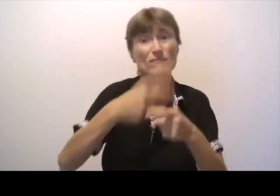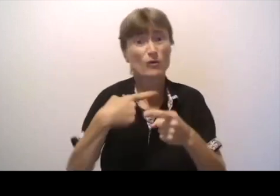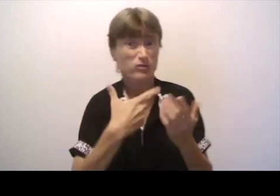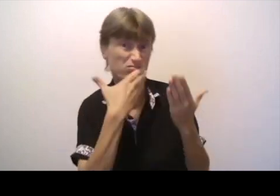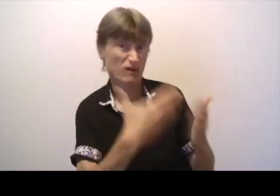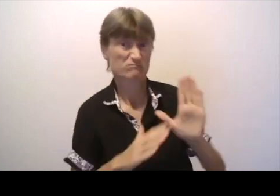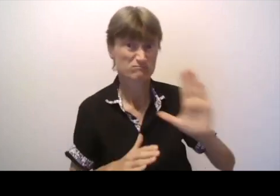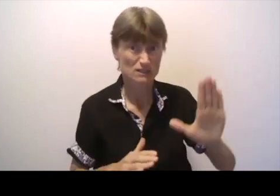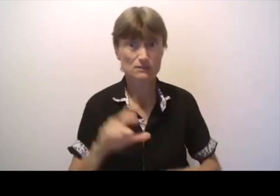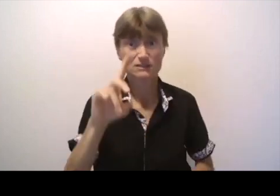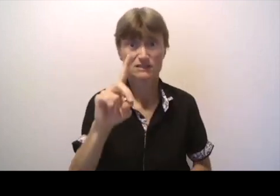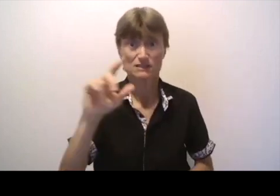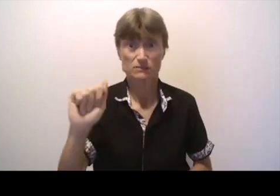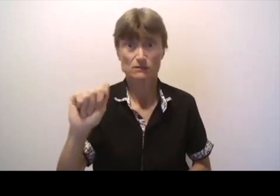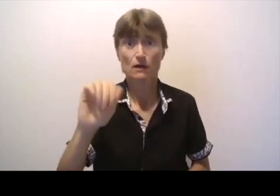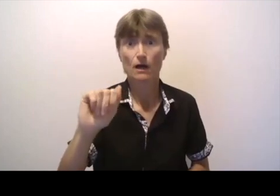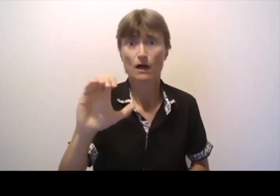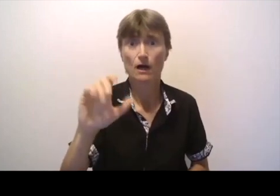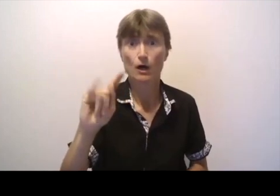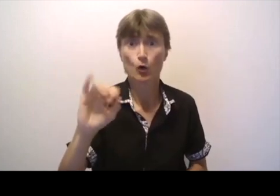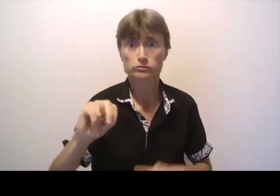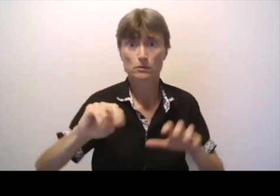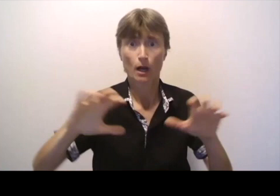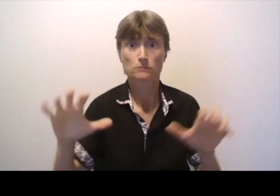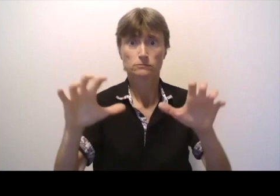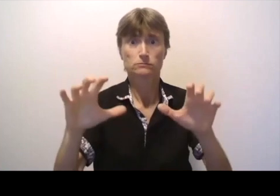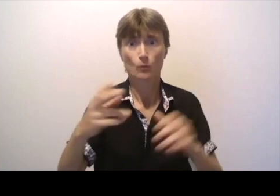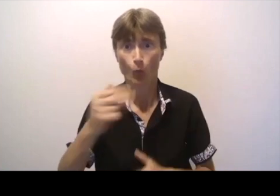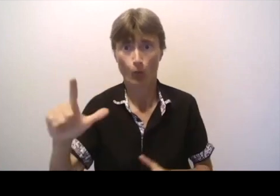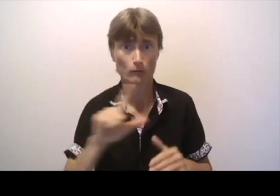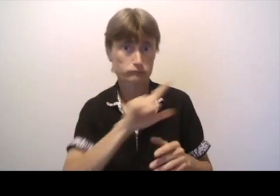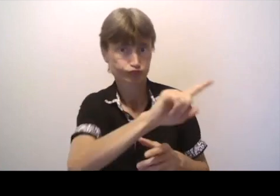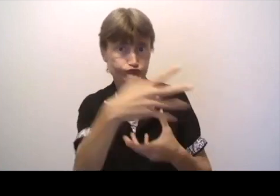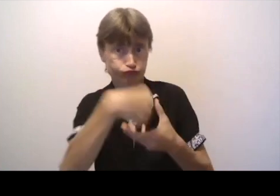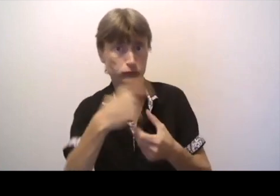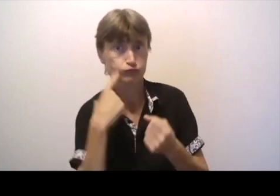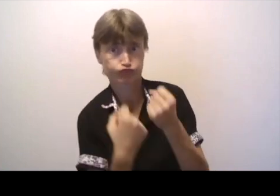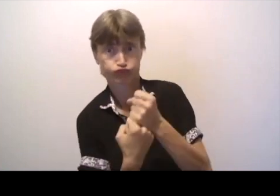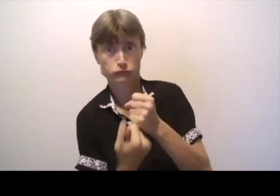very much for your sponsorship so let's just take a quick moment uh for